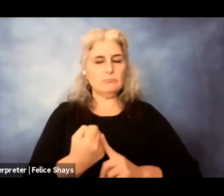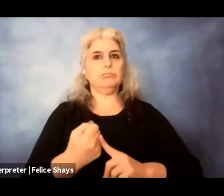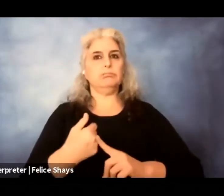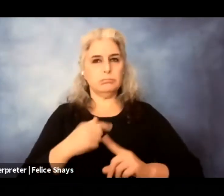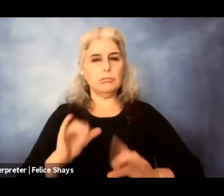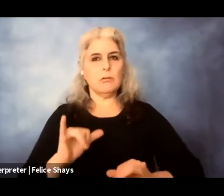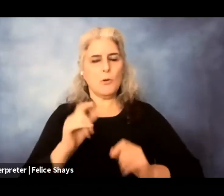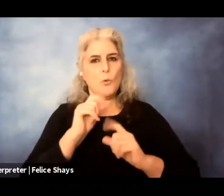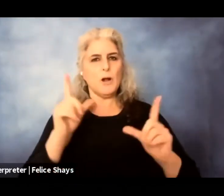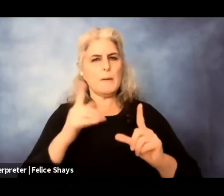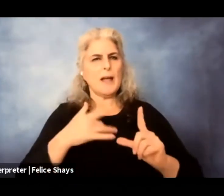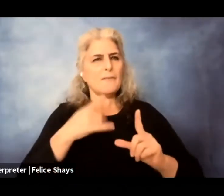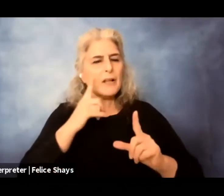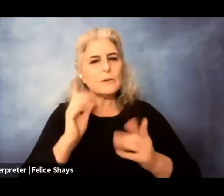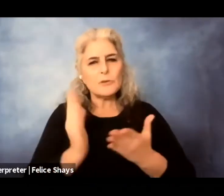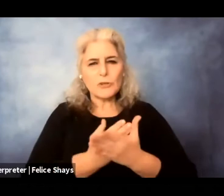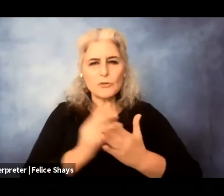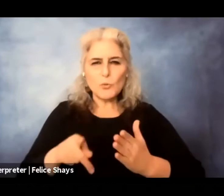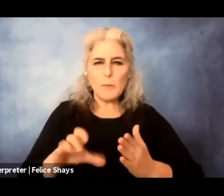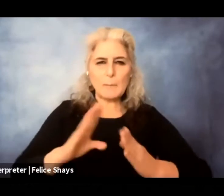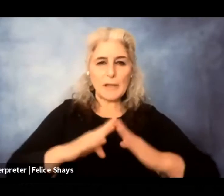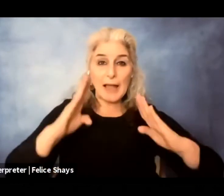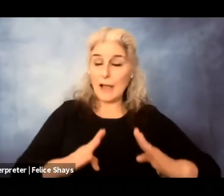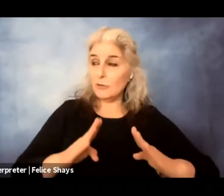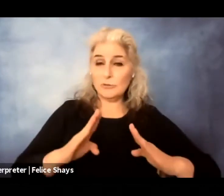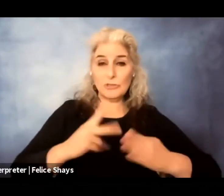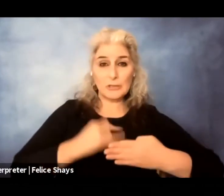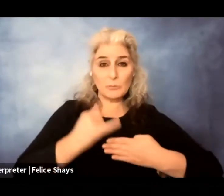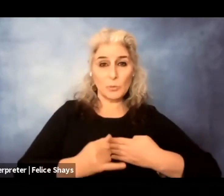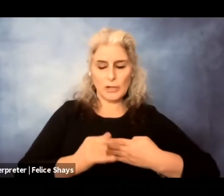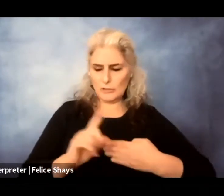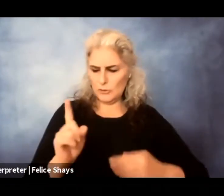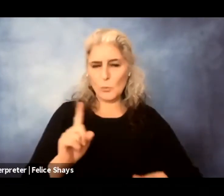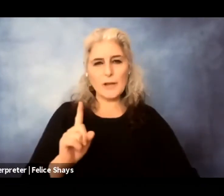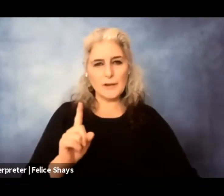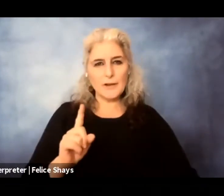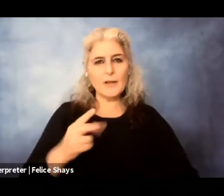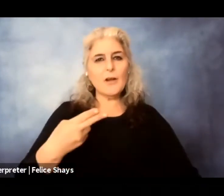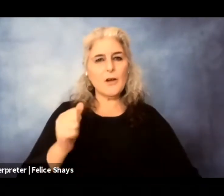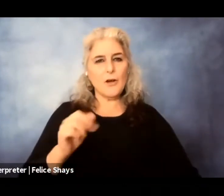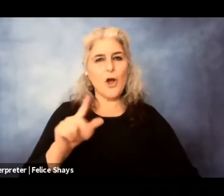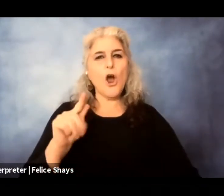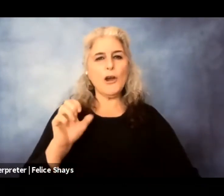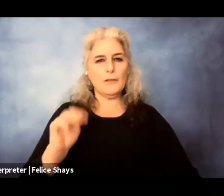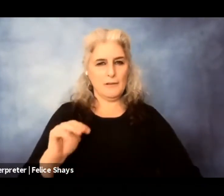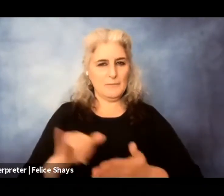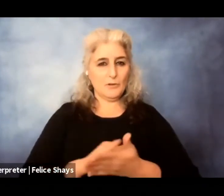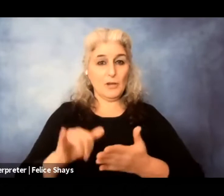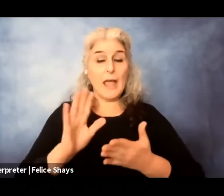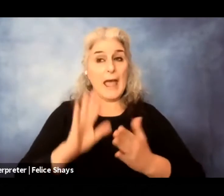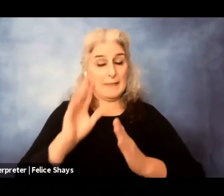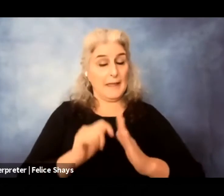public housing project in um harlem which was a burning issue of the time and now